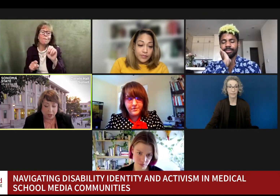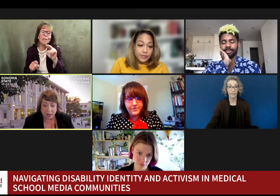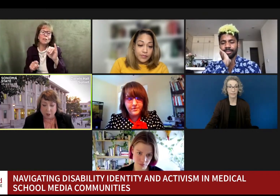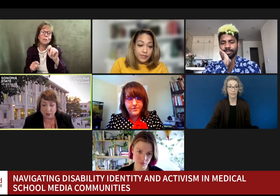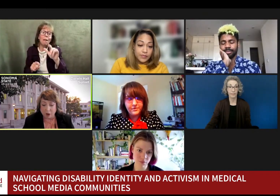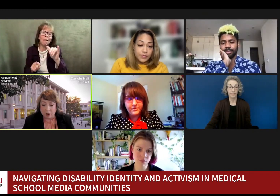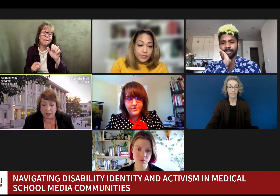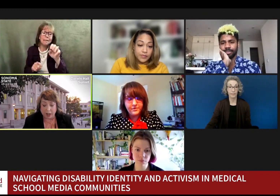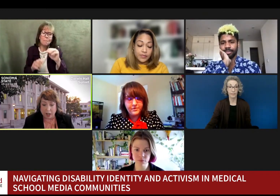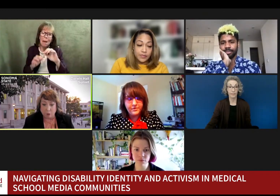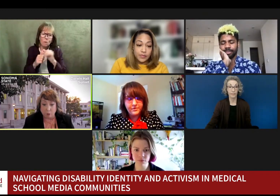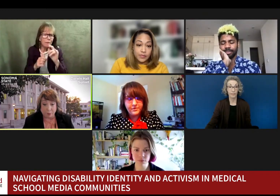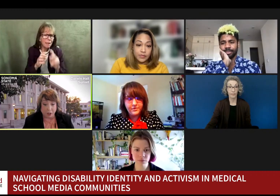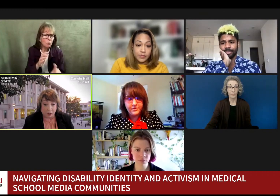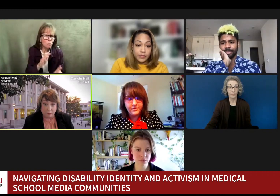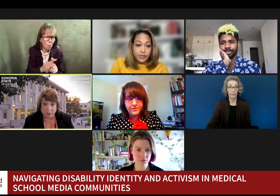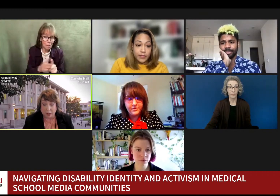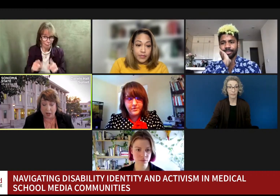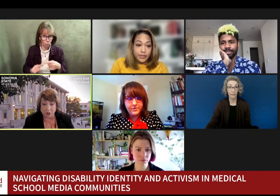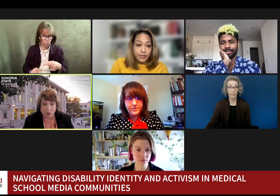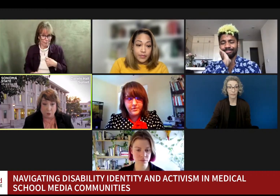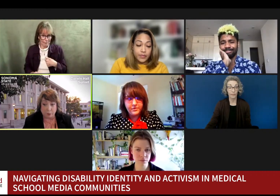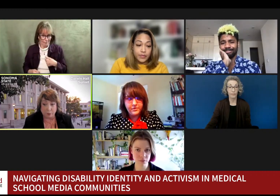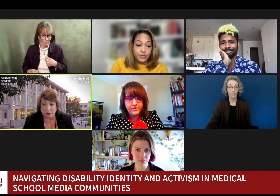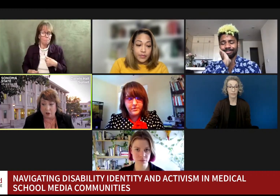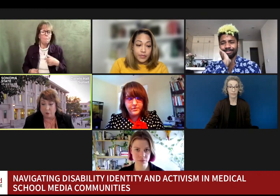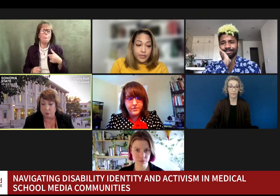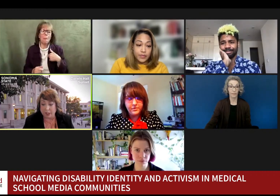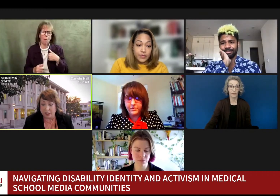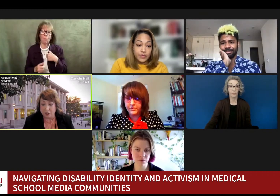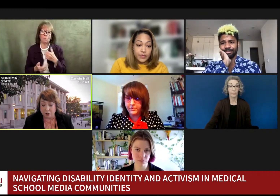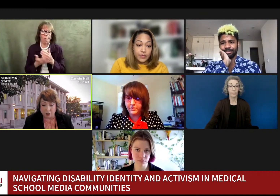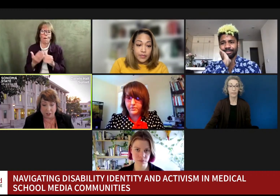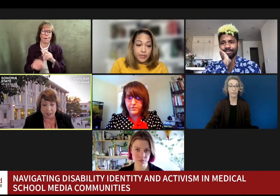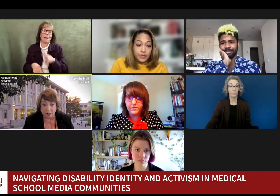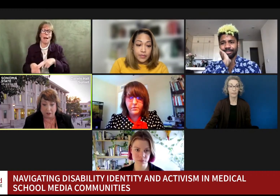So I was on a webinar, a national webinar related to nursing,